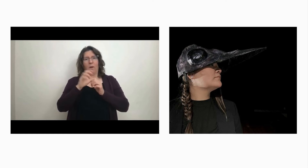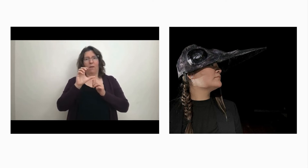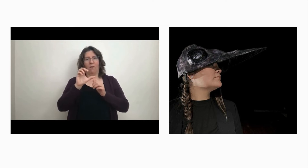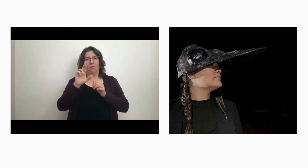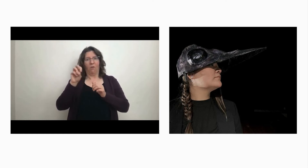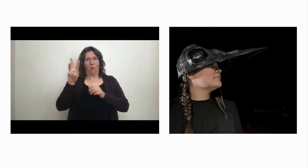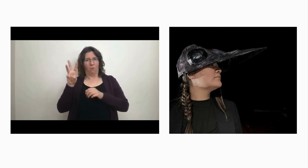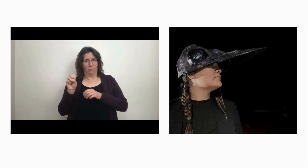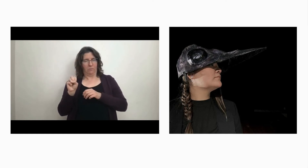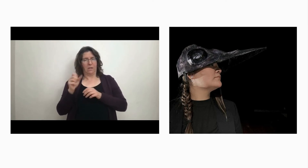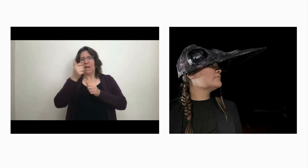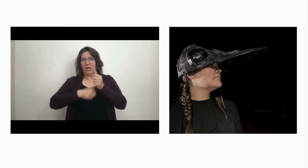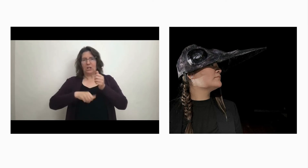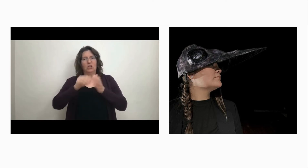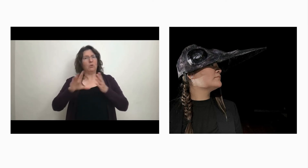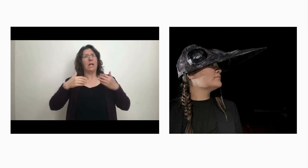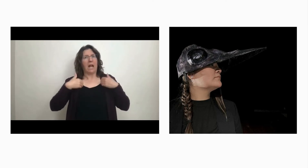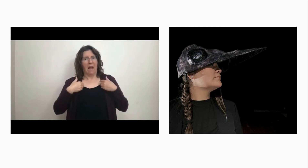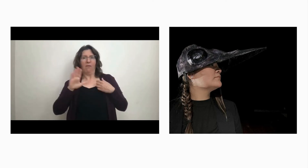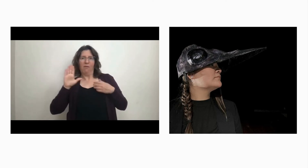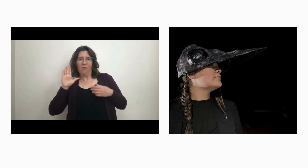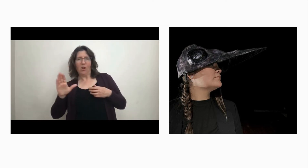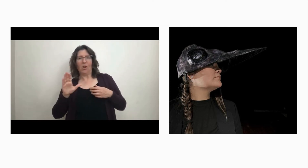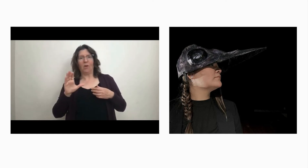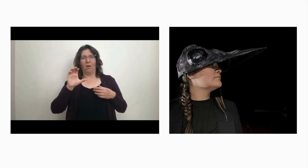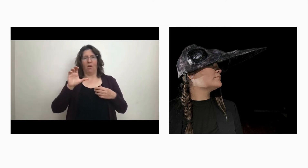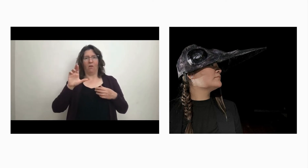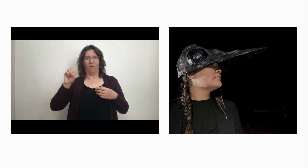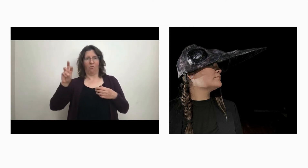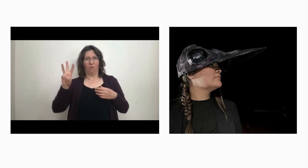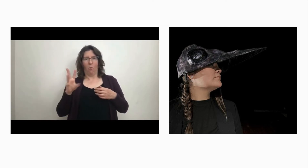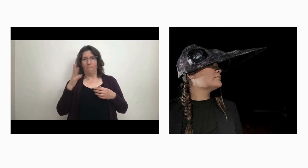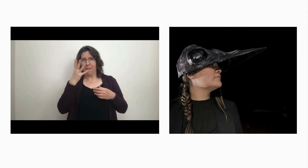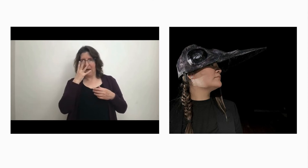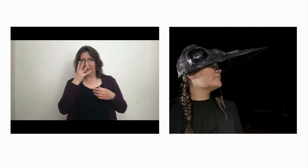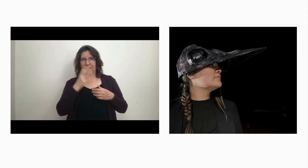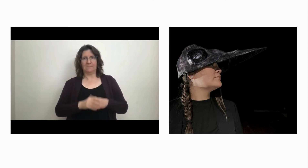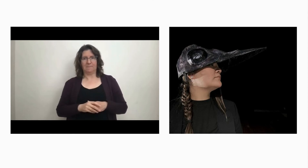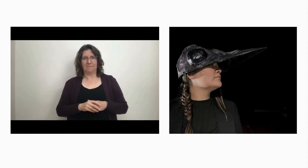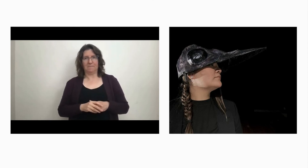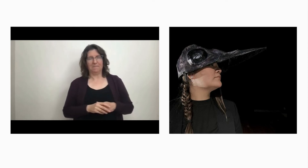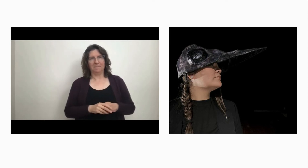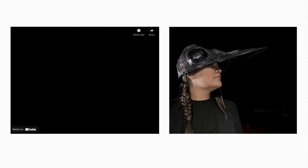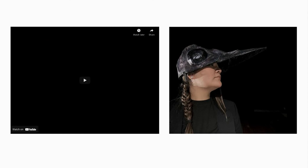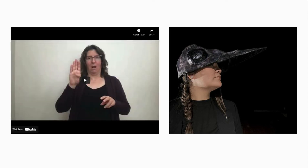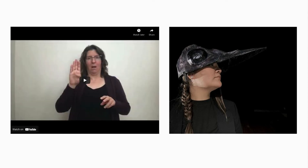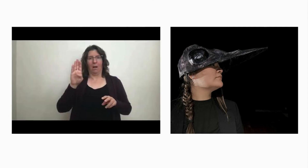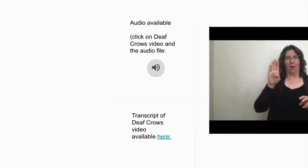Each student made their own mask to represent their individual crow.